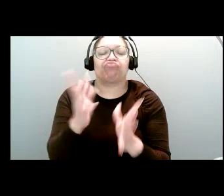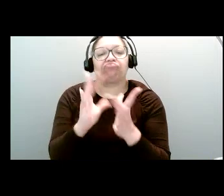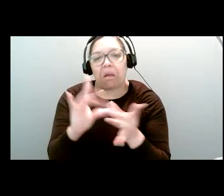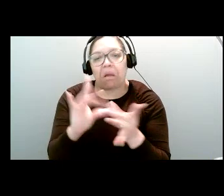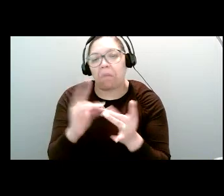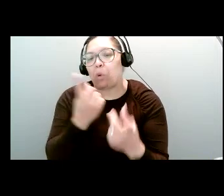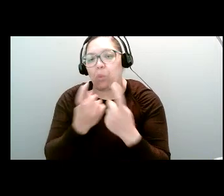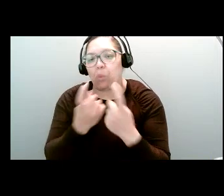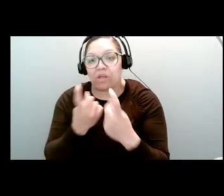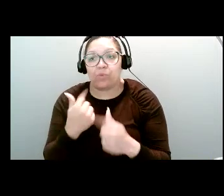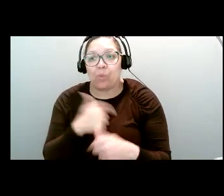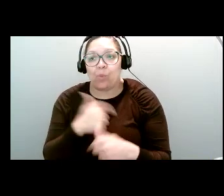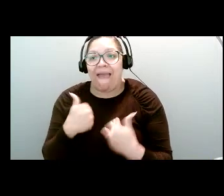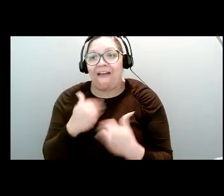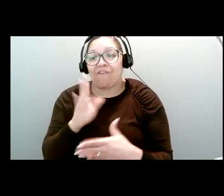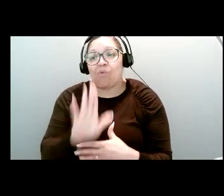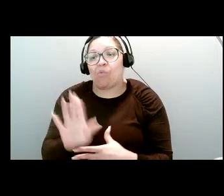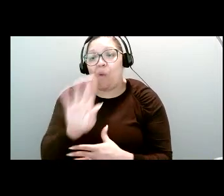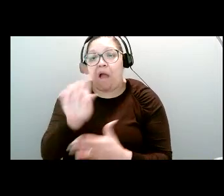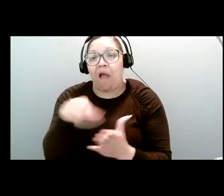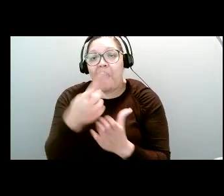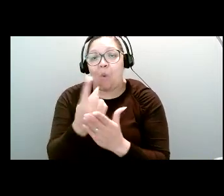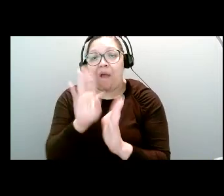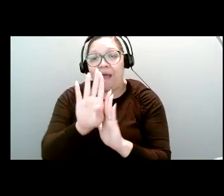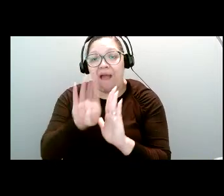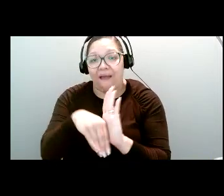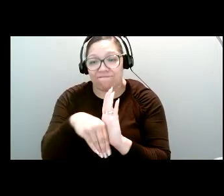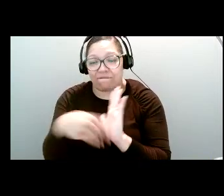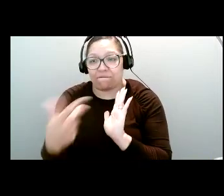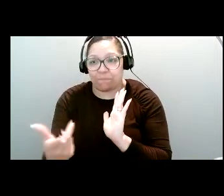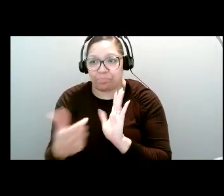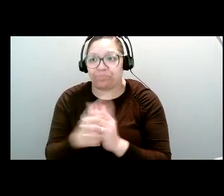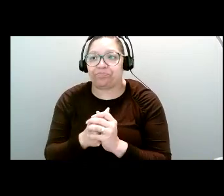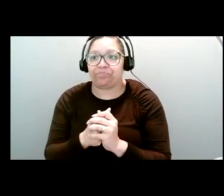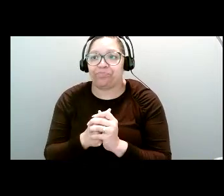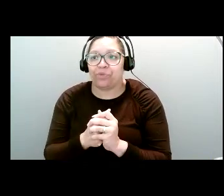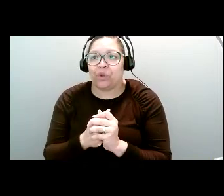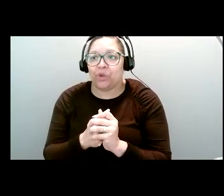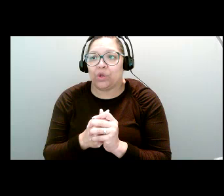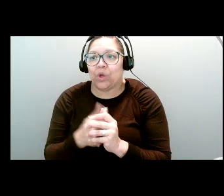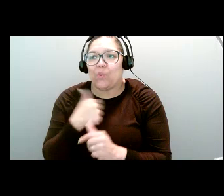We have about an hour and a half today and we'll go through and explain to you